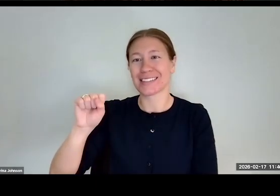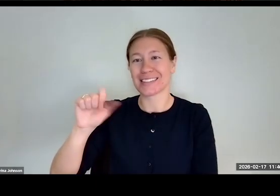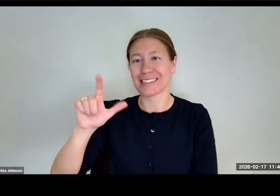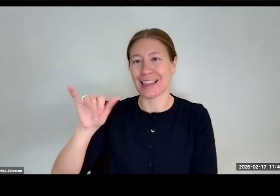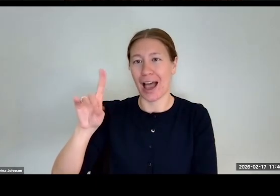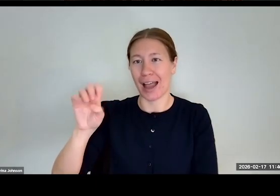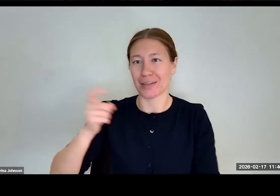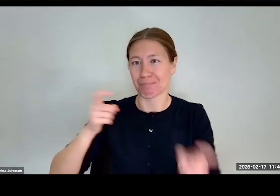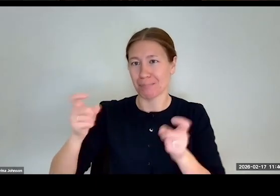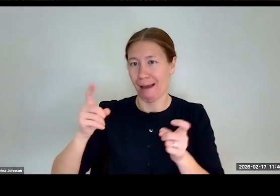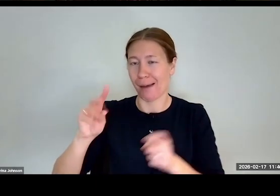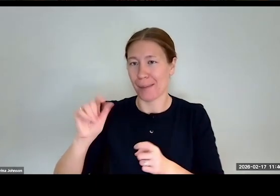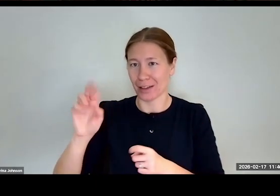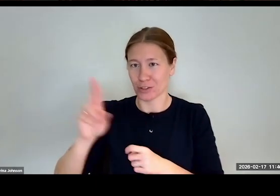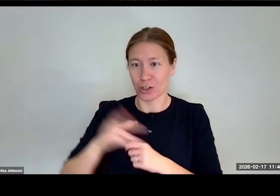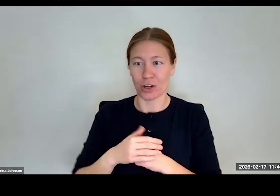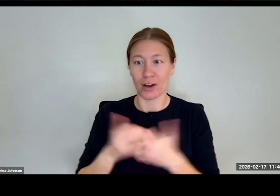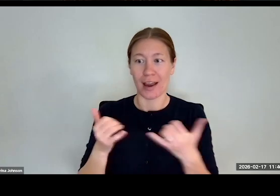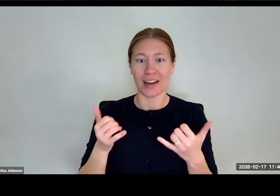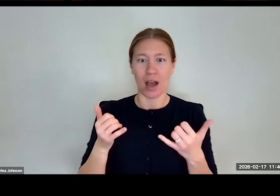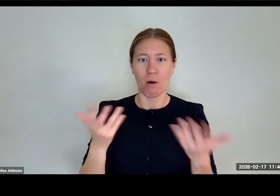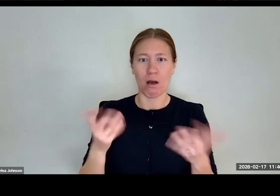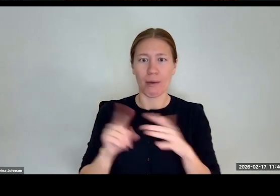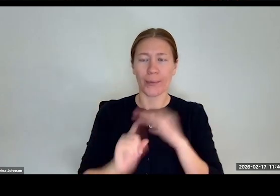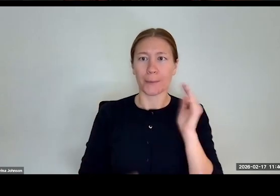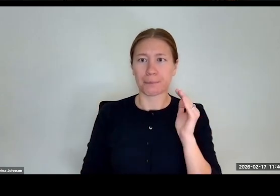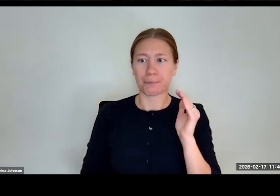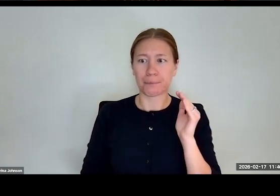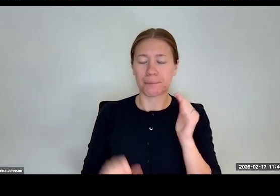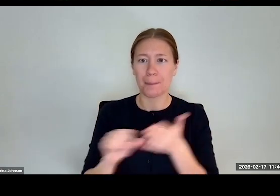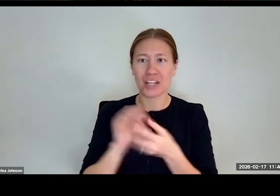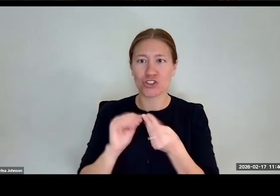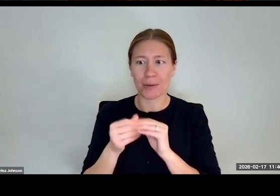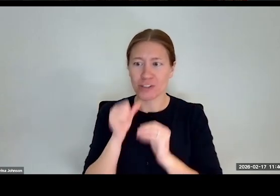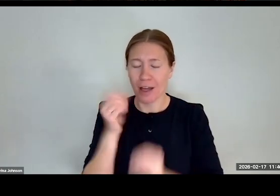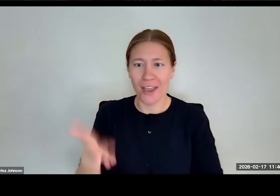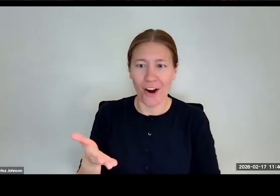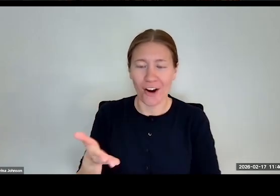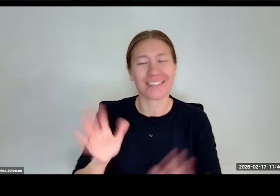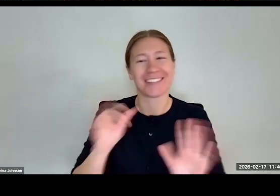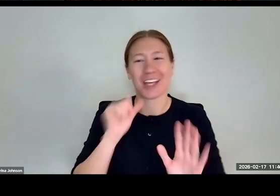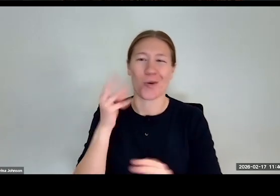and I'm gonna go back to my slides. And where are my page numbers gone? They're there, don't worry. We just need to turn them on in the live editing environment.